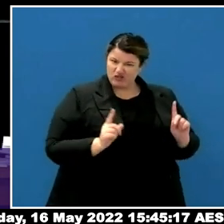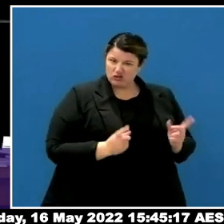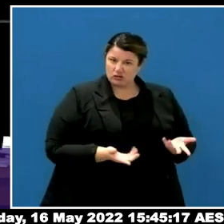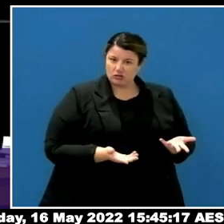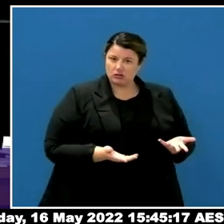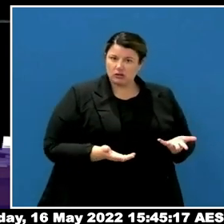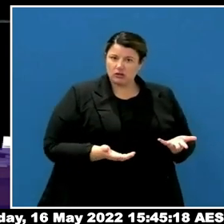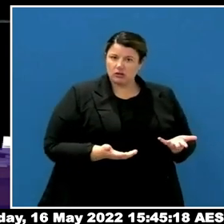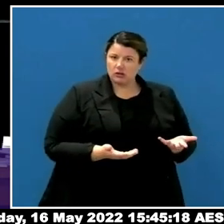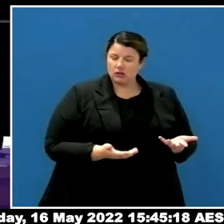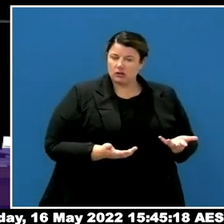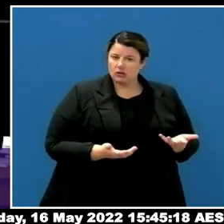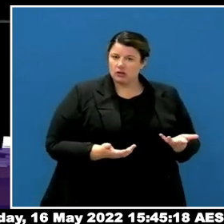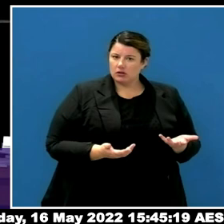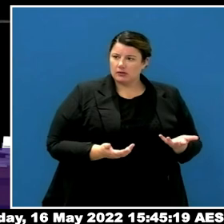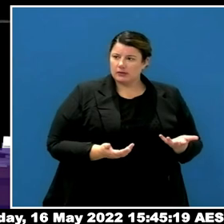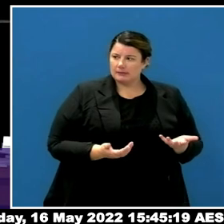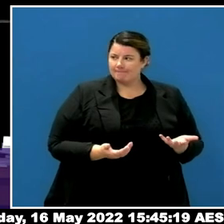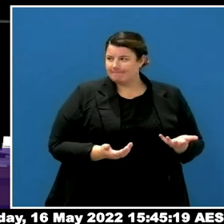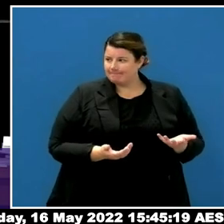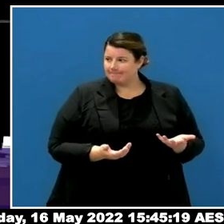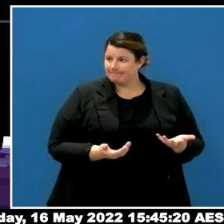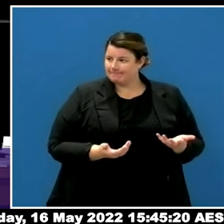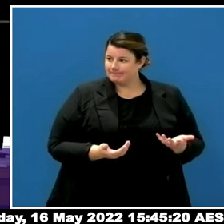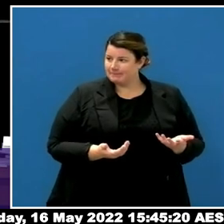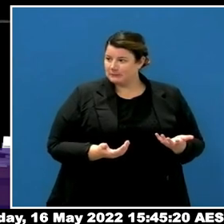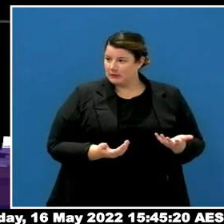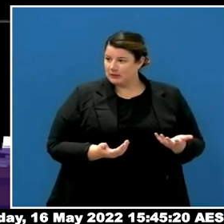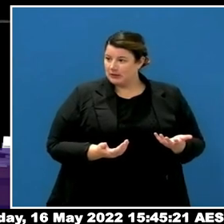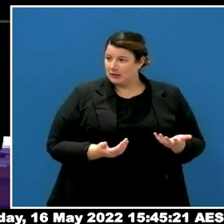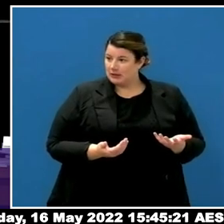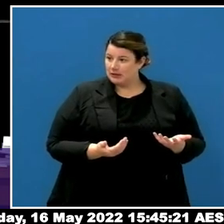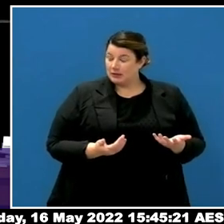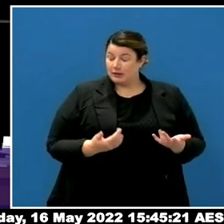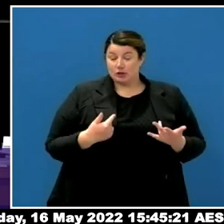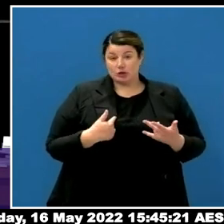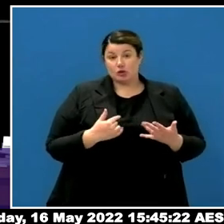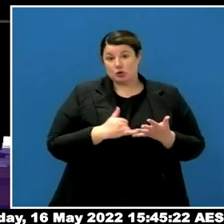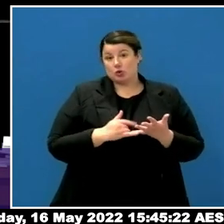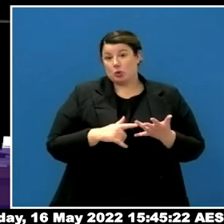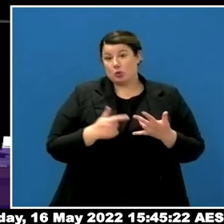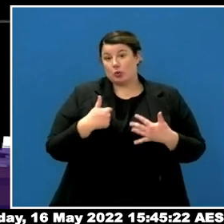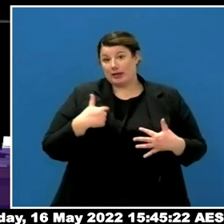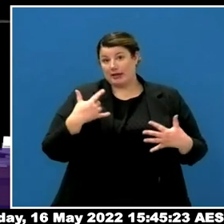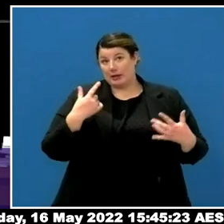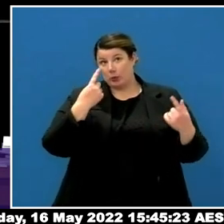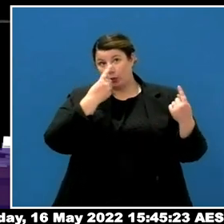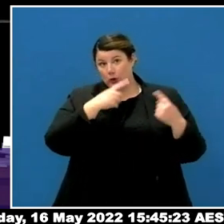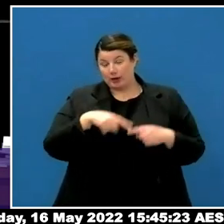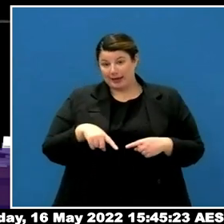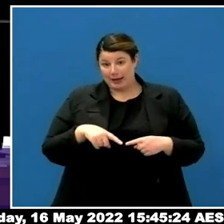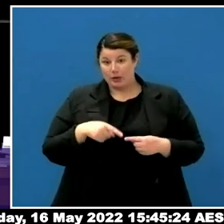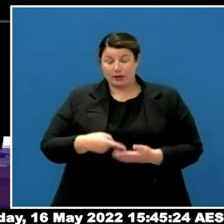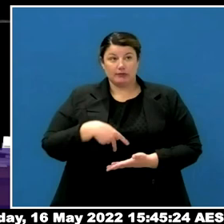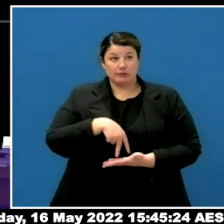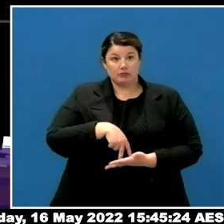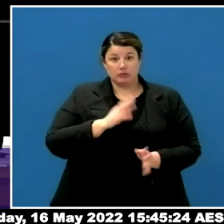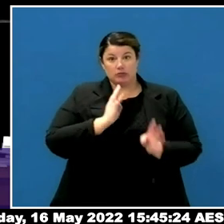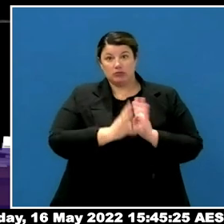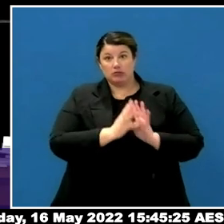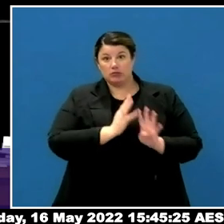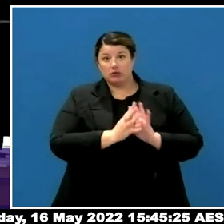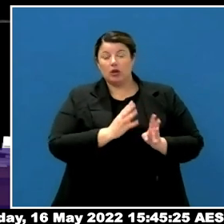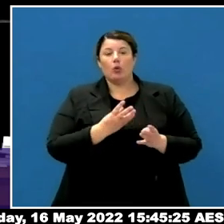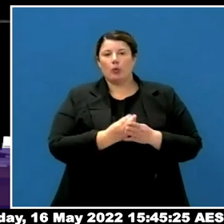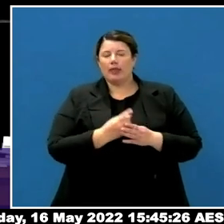So we just surmised that somebody had picked him up and taken him to Mount Druitt Police